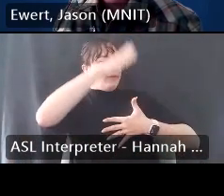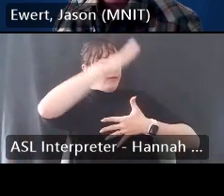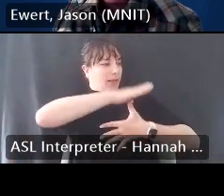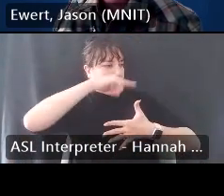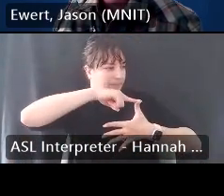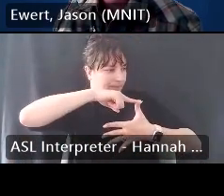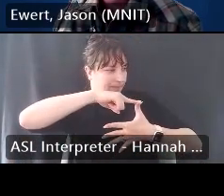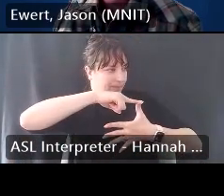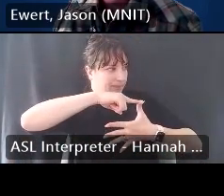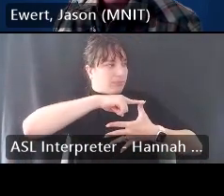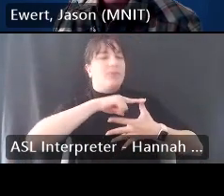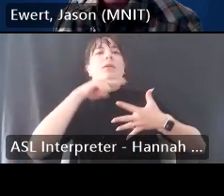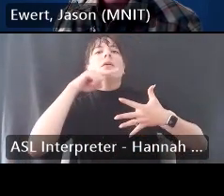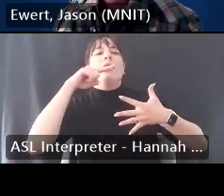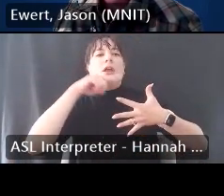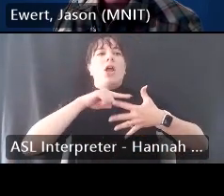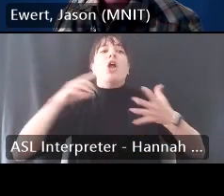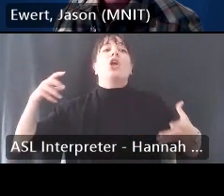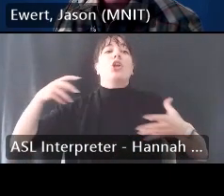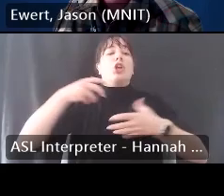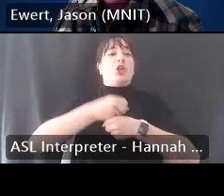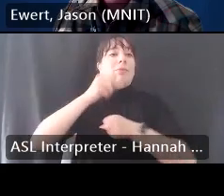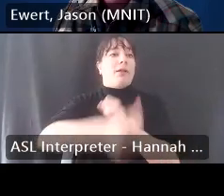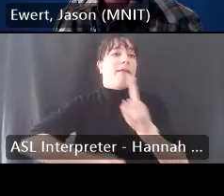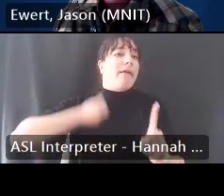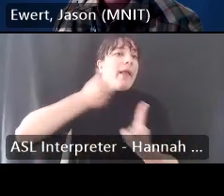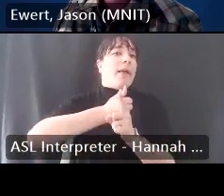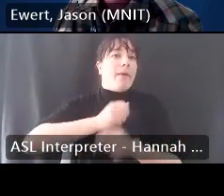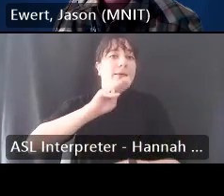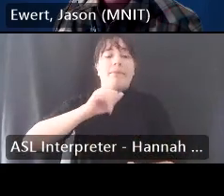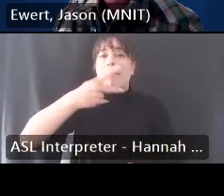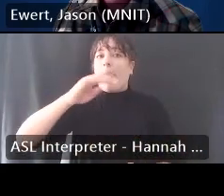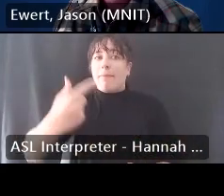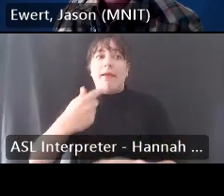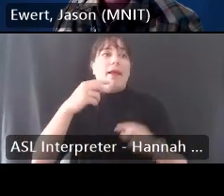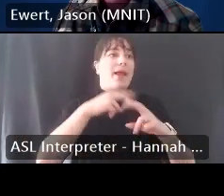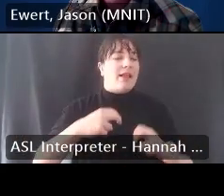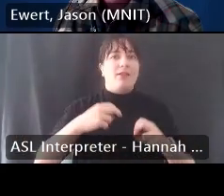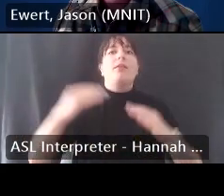Cumulative impacts mapping and analysis platform, left paren, draft-- Select a stressor, heading level 2.